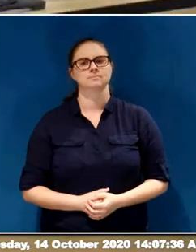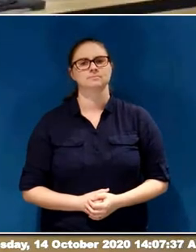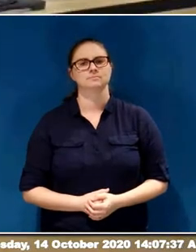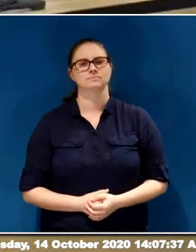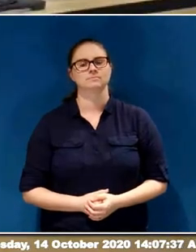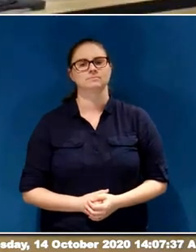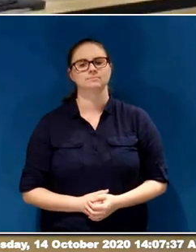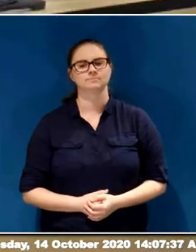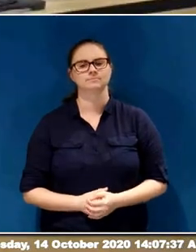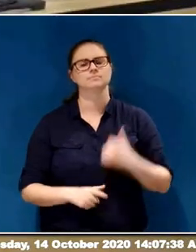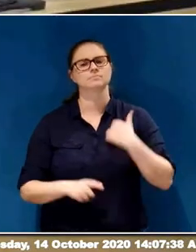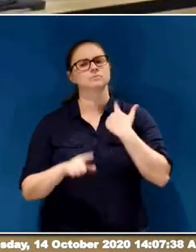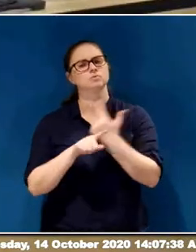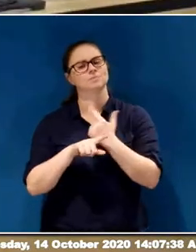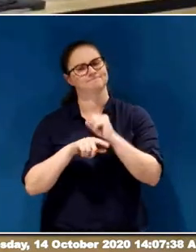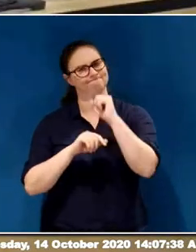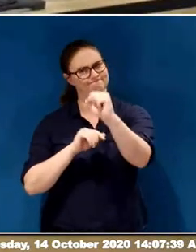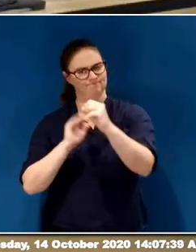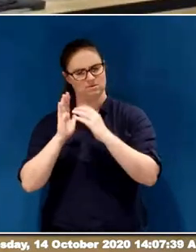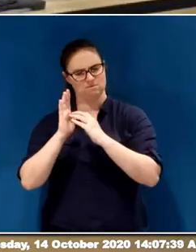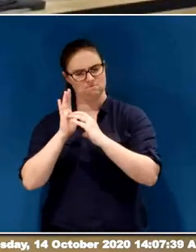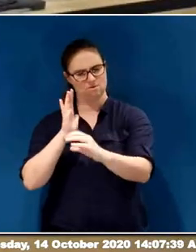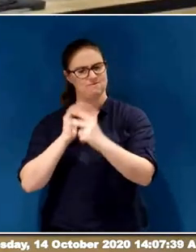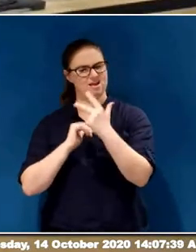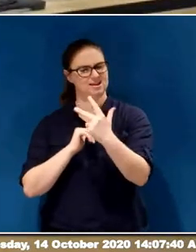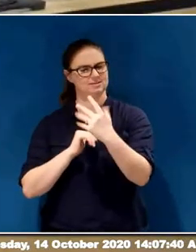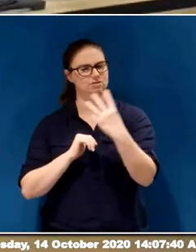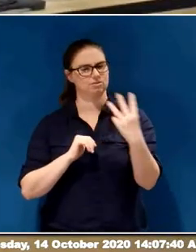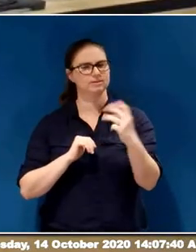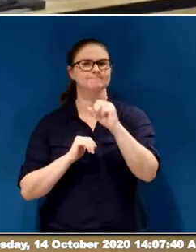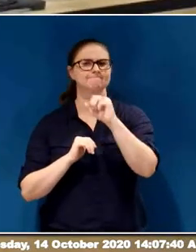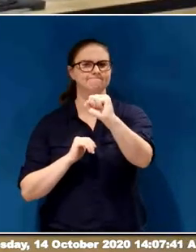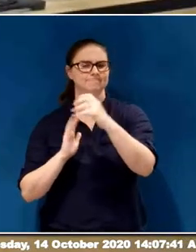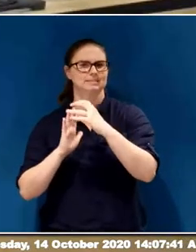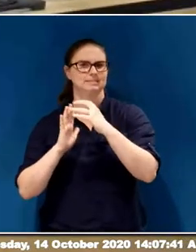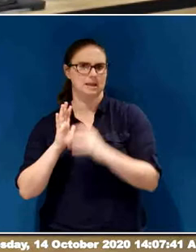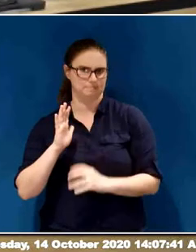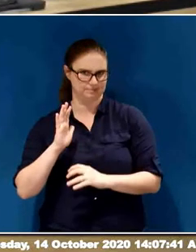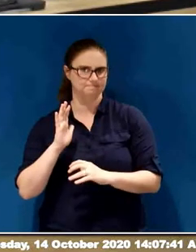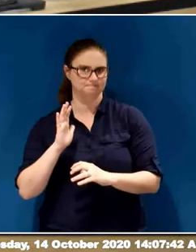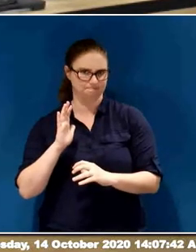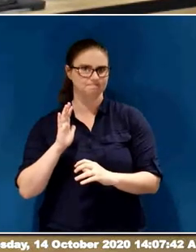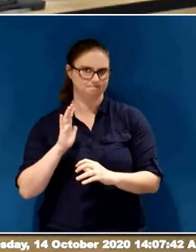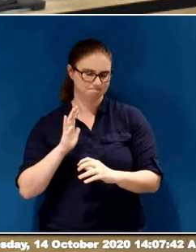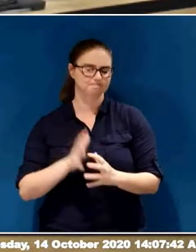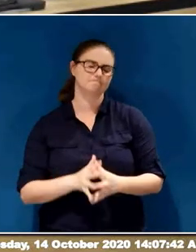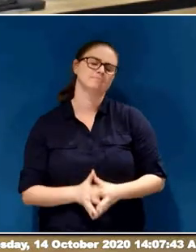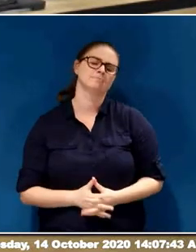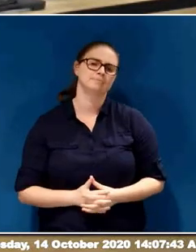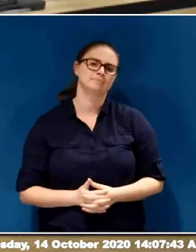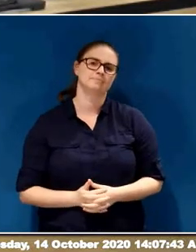And this is in respect of the requirement and process for conducting